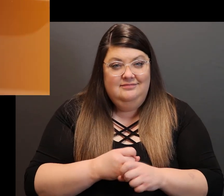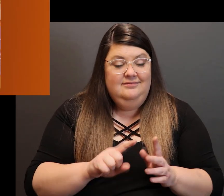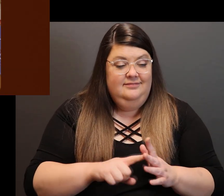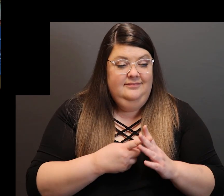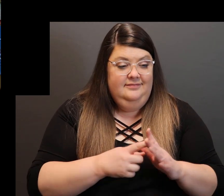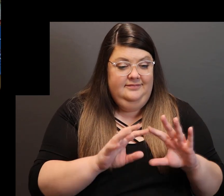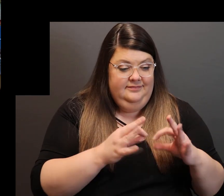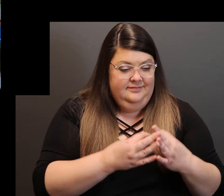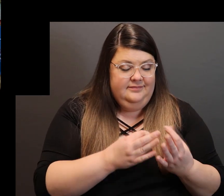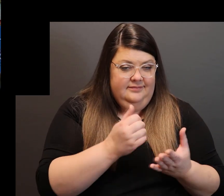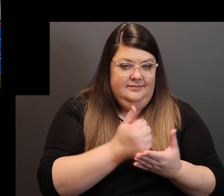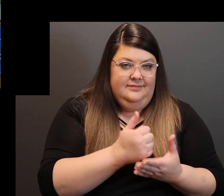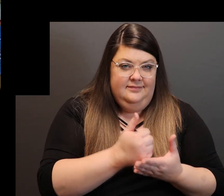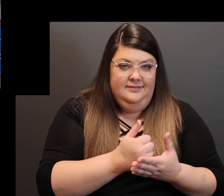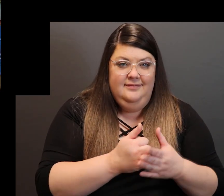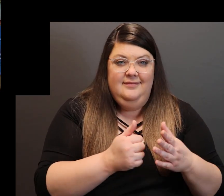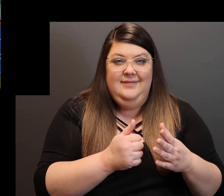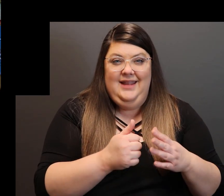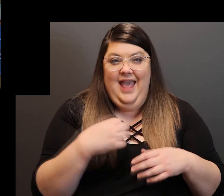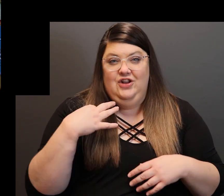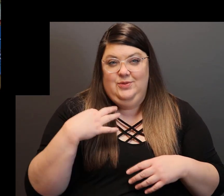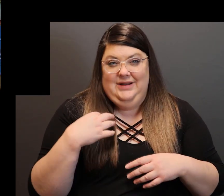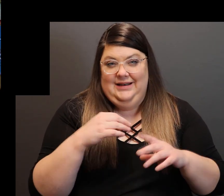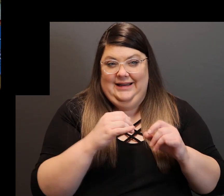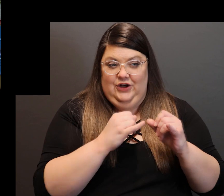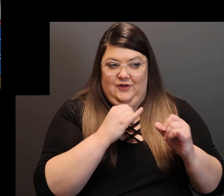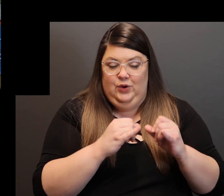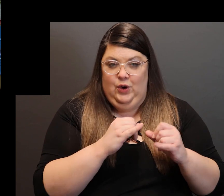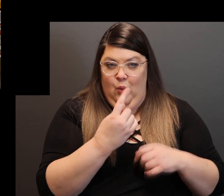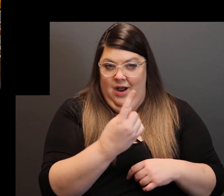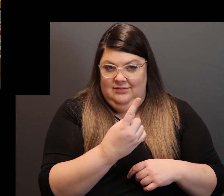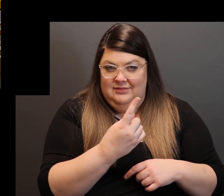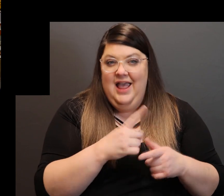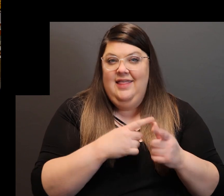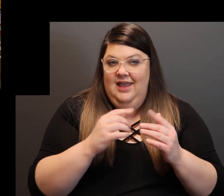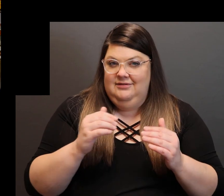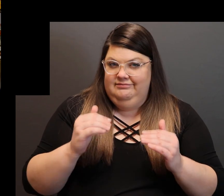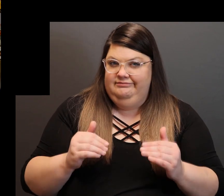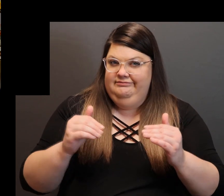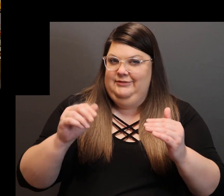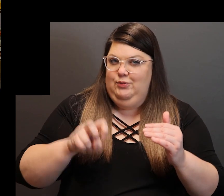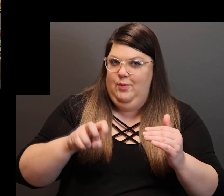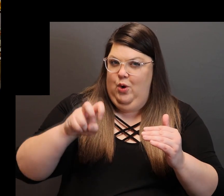as an Eligibility Interviewer 1 and then from there I promoted internally.